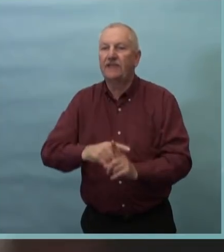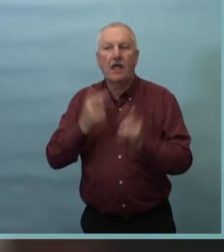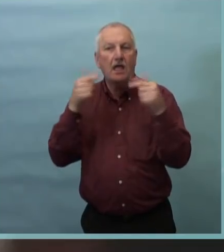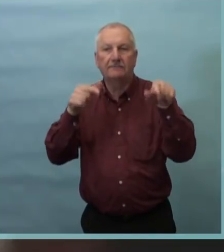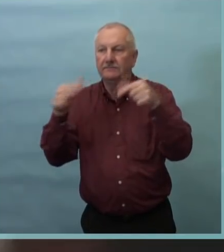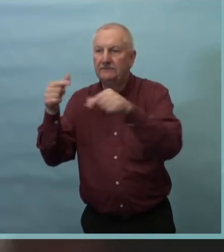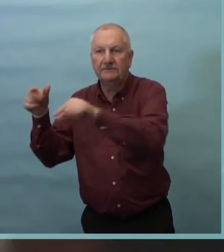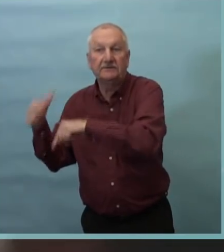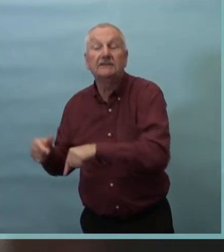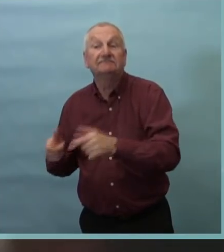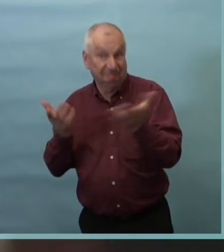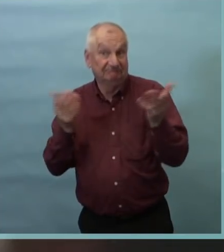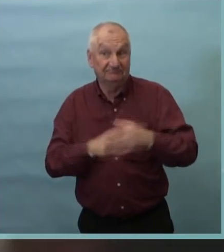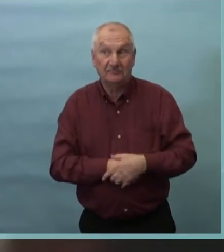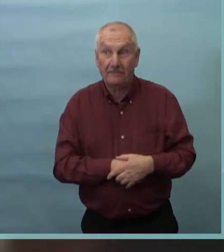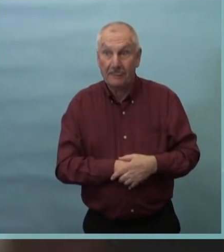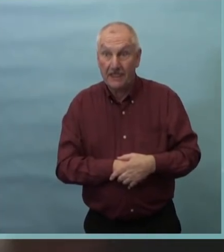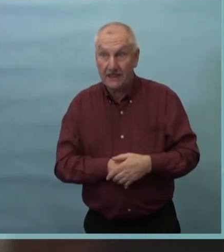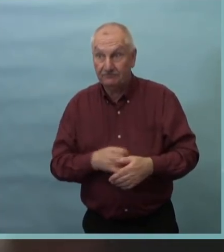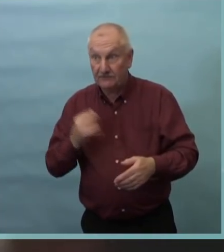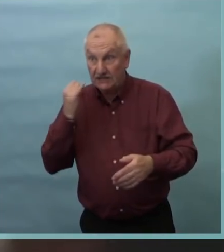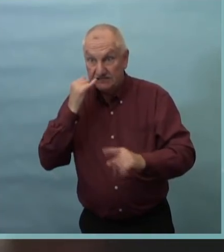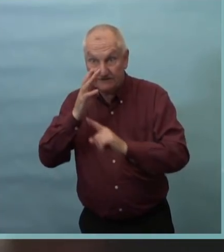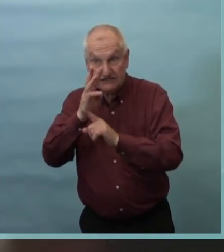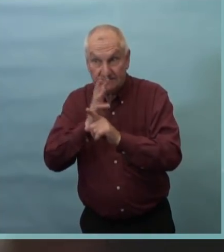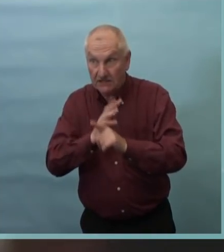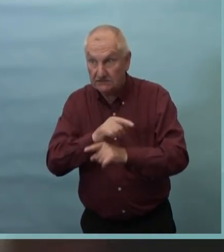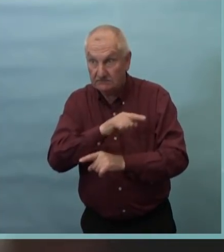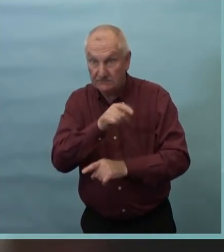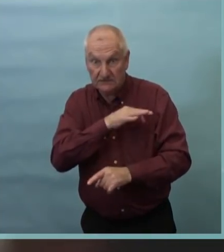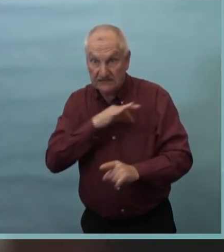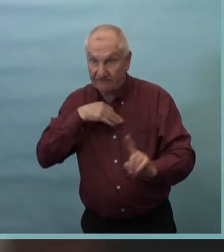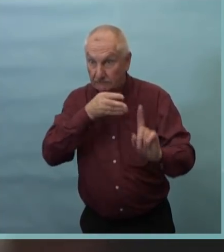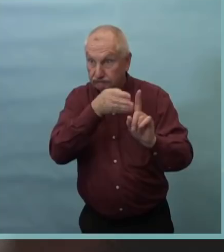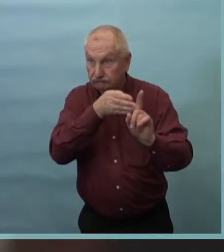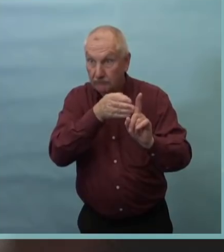good things and and keep it going so we'll continue to monitor this